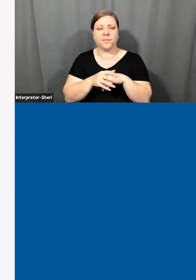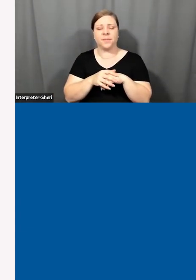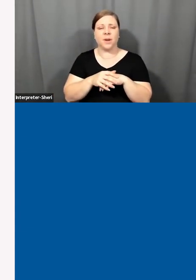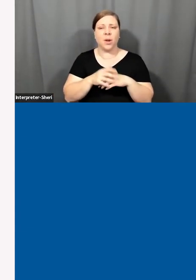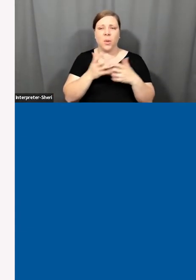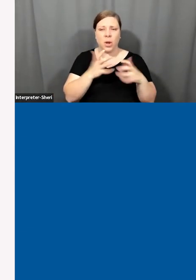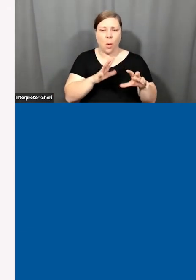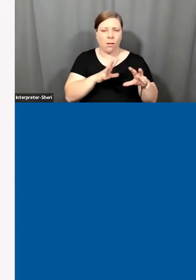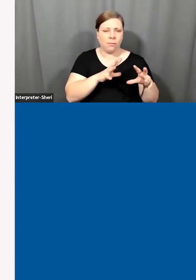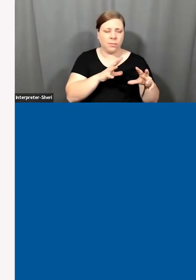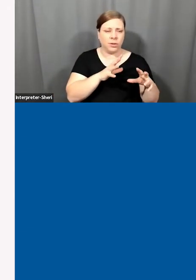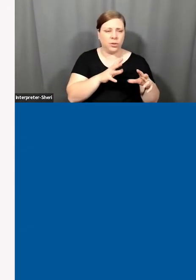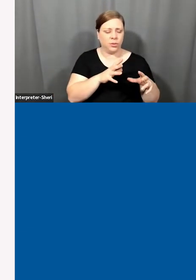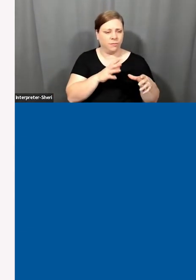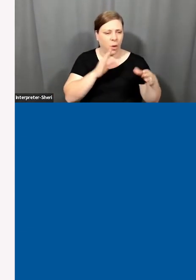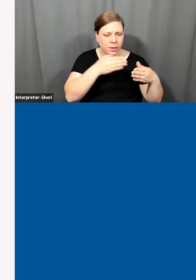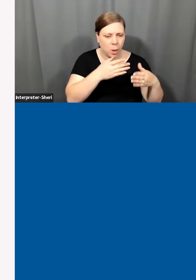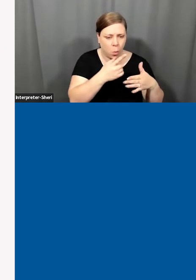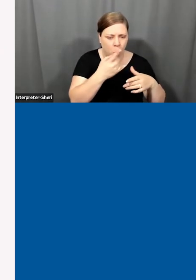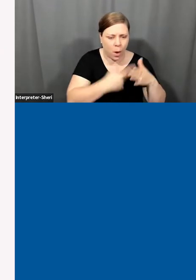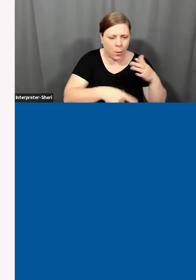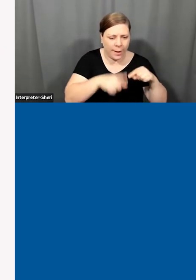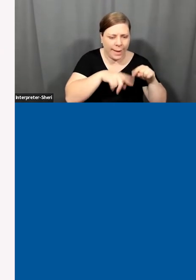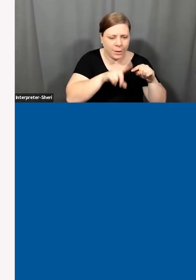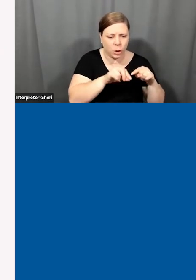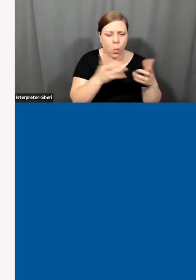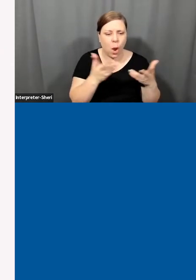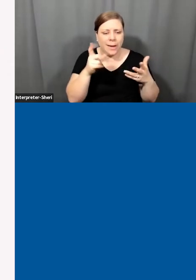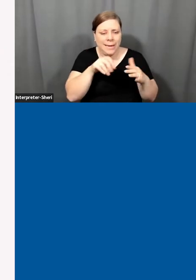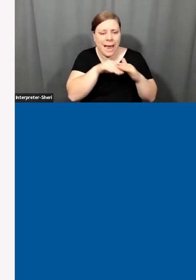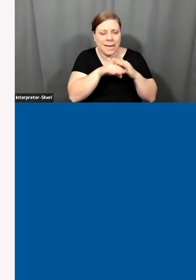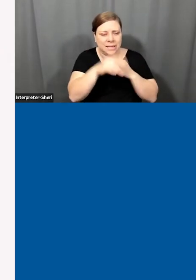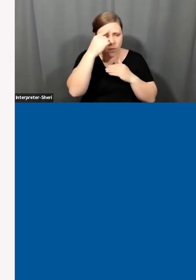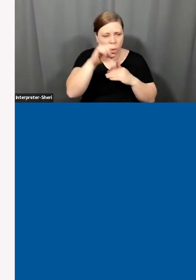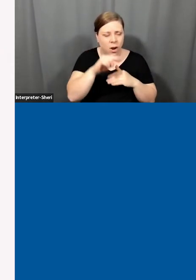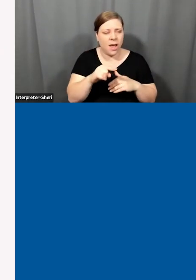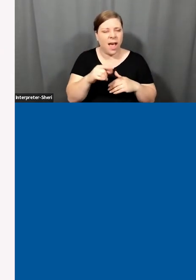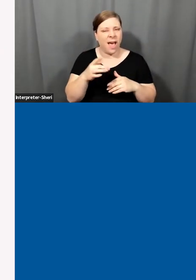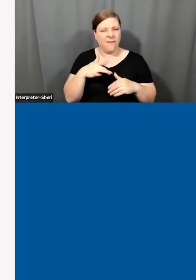or the things we need access for and I think it adds more barriers than it removes.